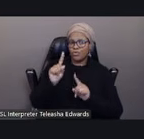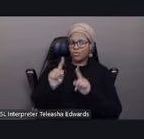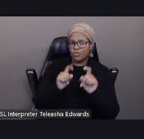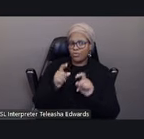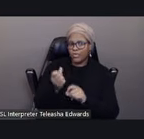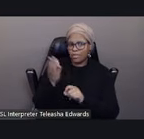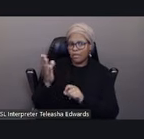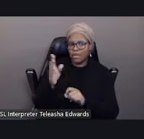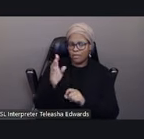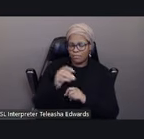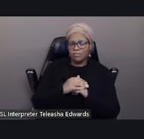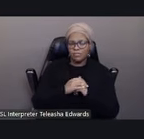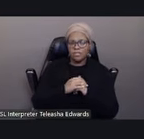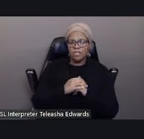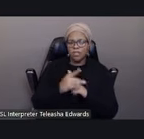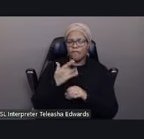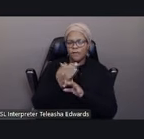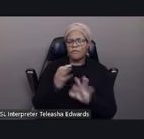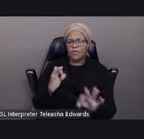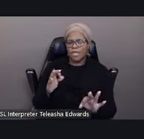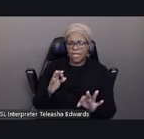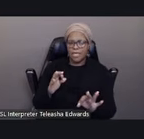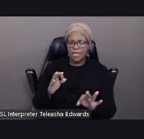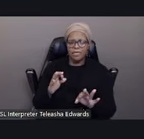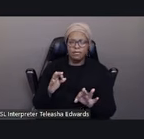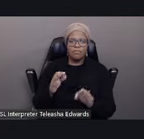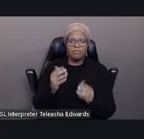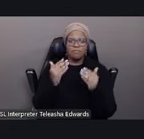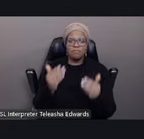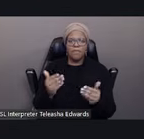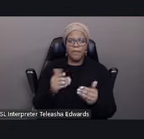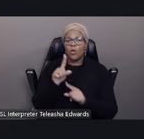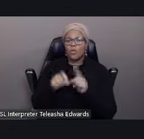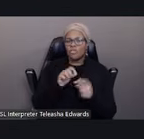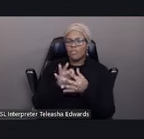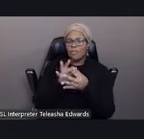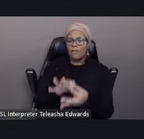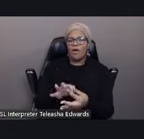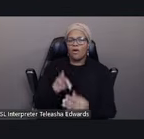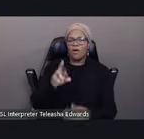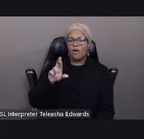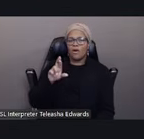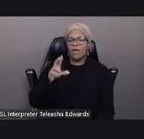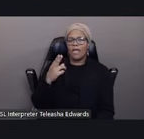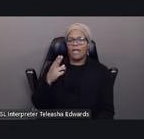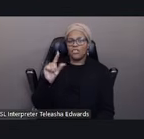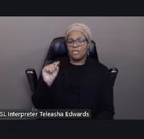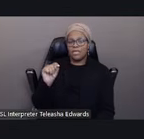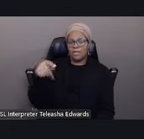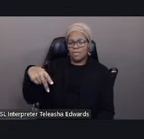feel free to do that question to submit questions about RHTP. Um, and just a reminder that once we